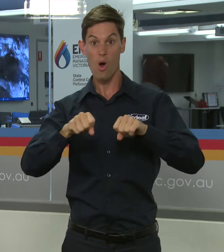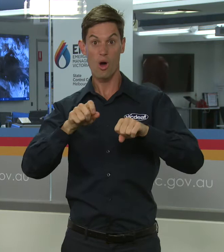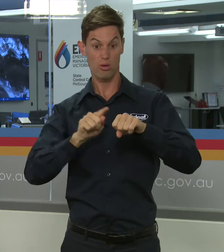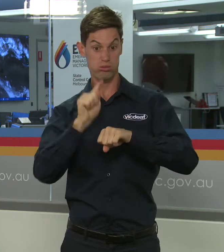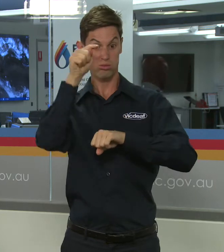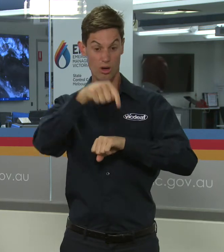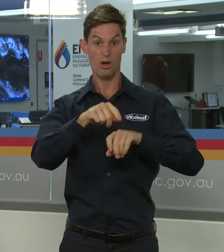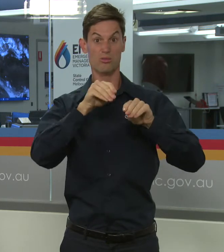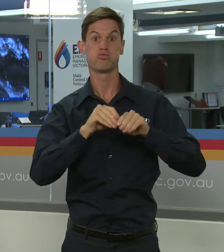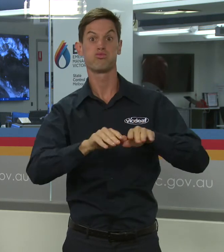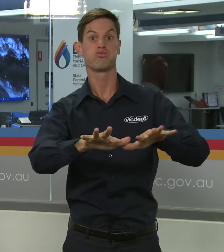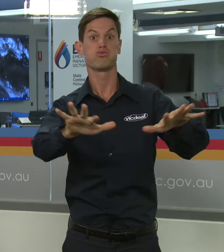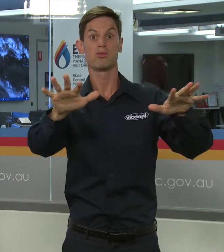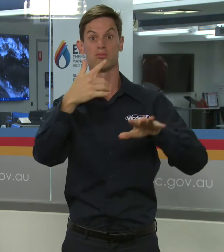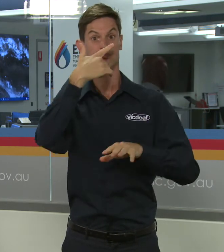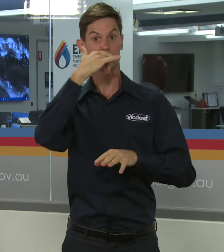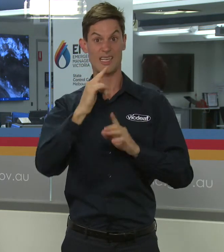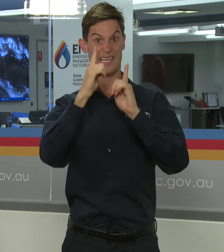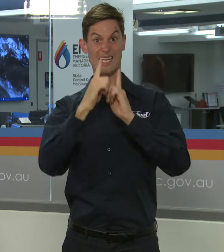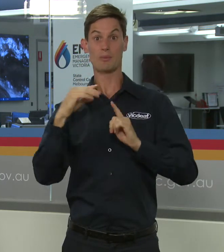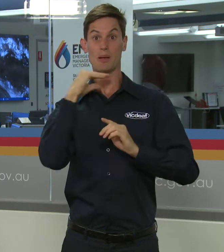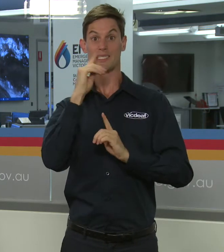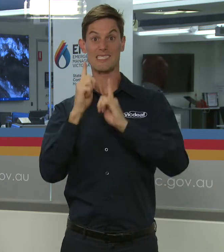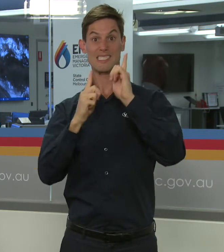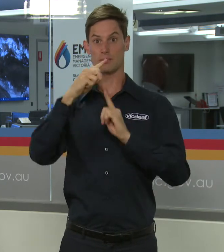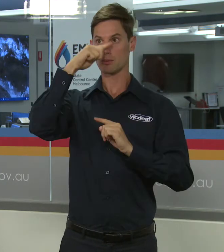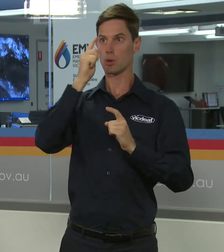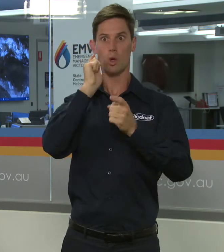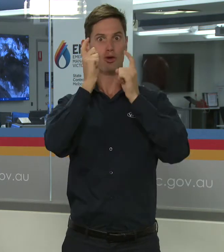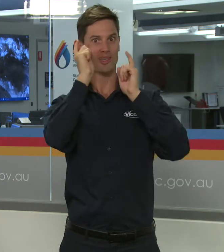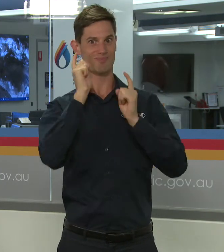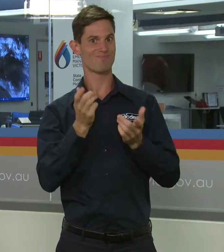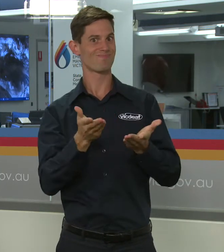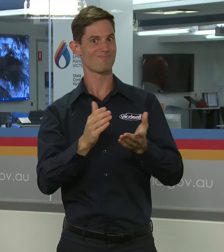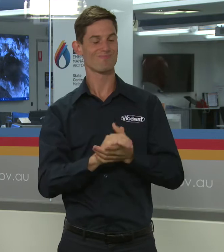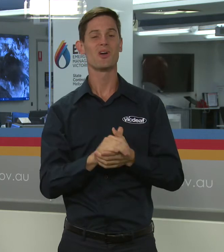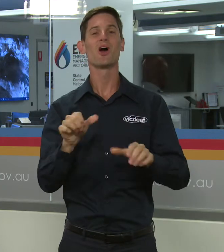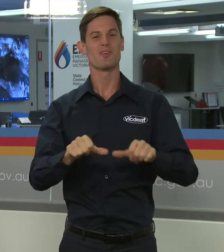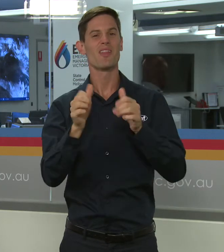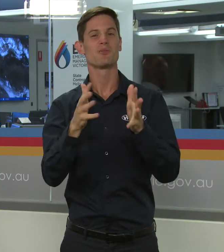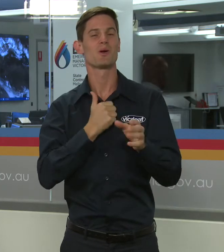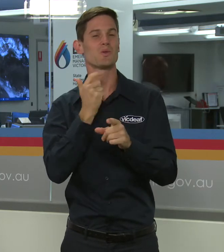got something that’s crawling in around the outer metropolitan area and impacting on people. So that’s it. I think stay tuned.